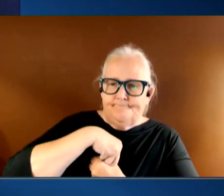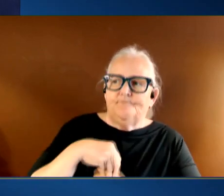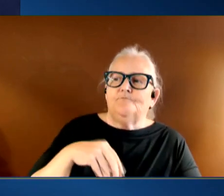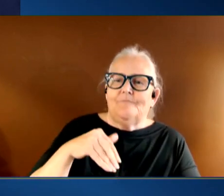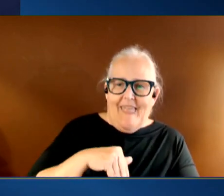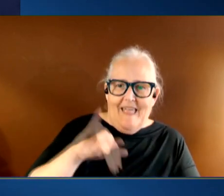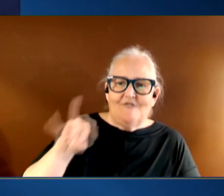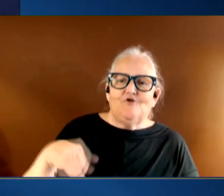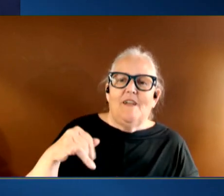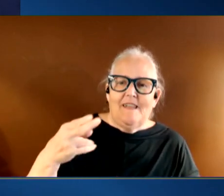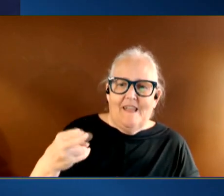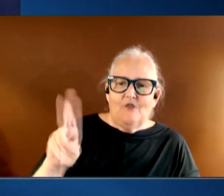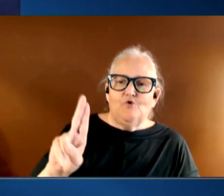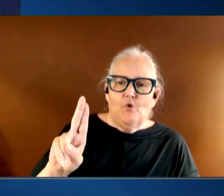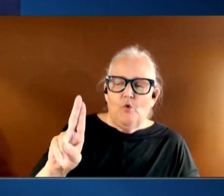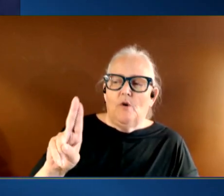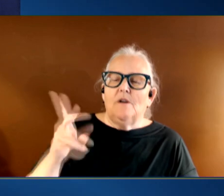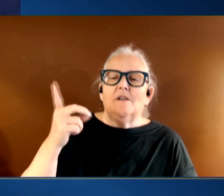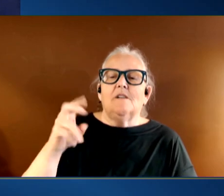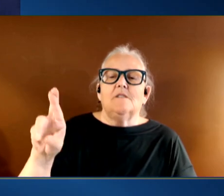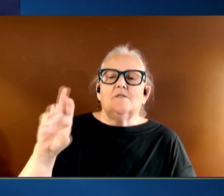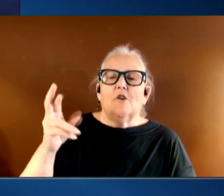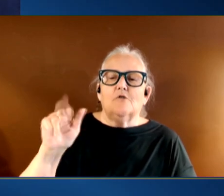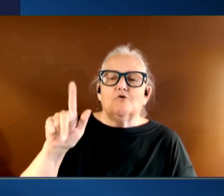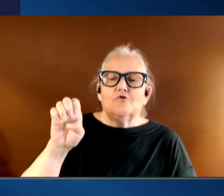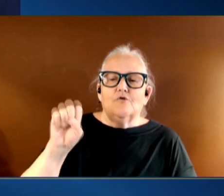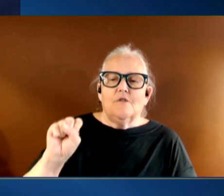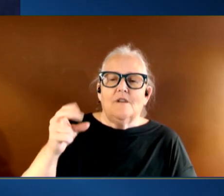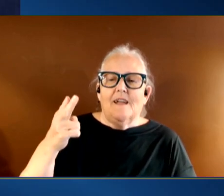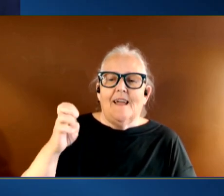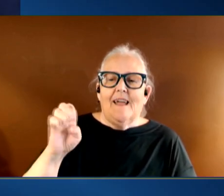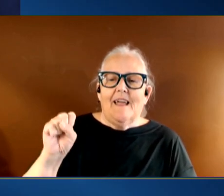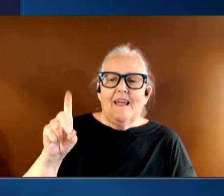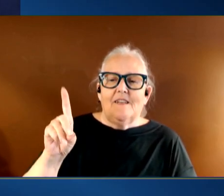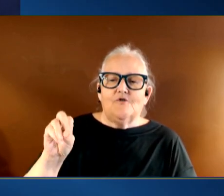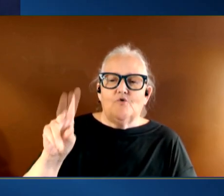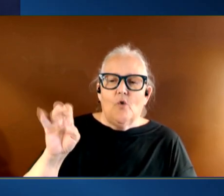under the care of Dr. Charles Hesdorffer and Dr. Robert Brodsky.